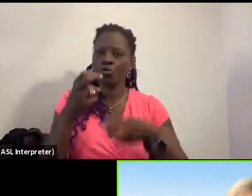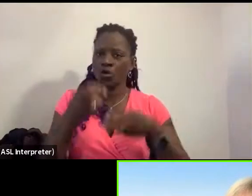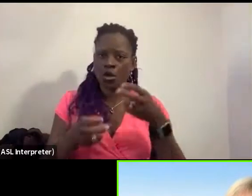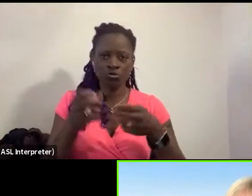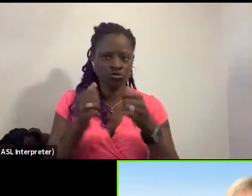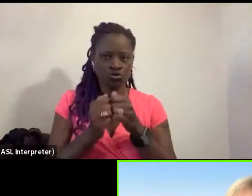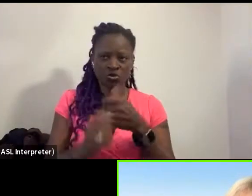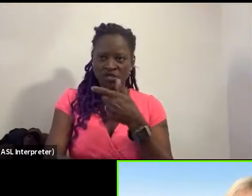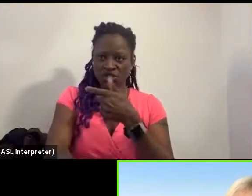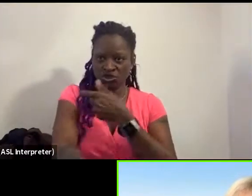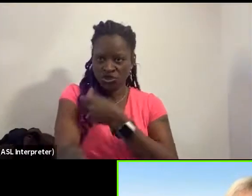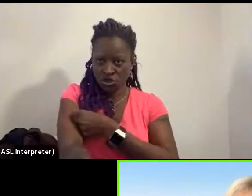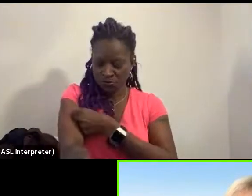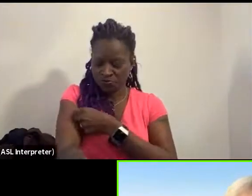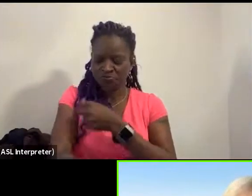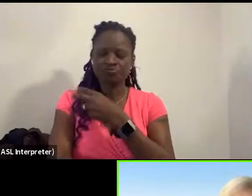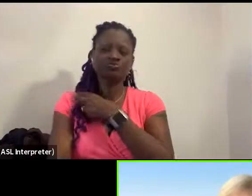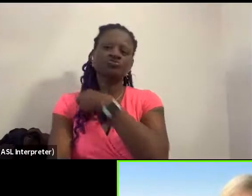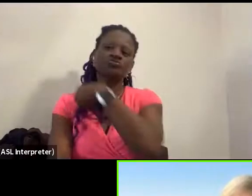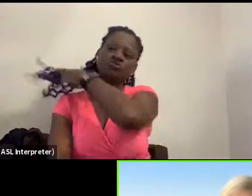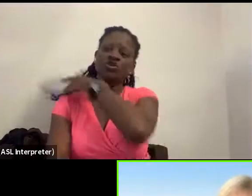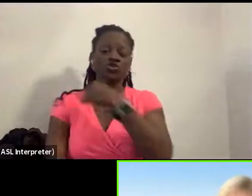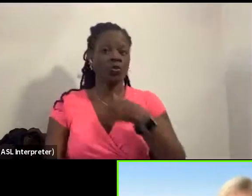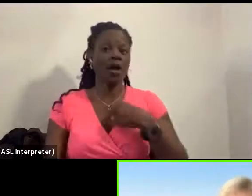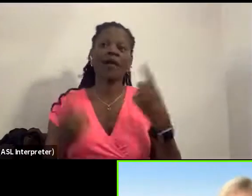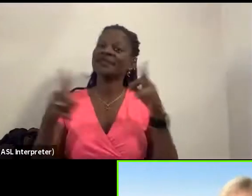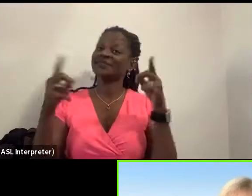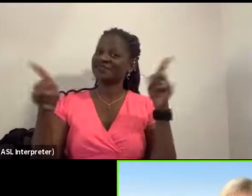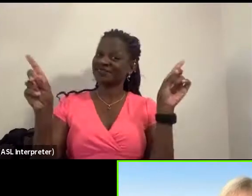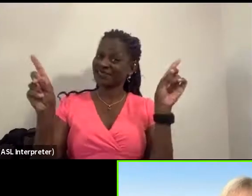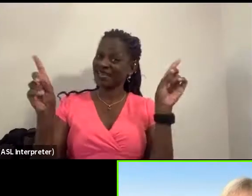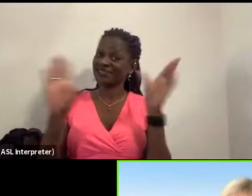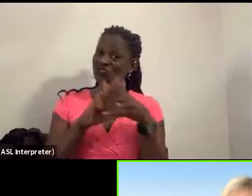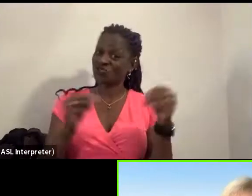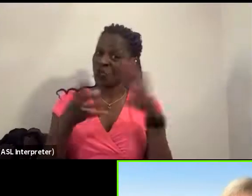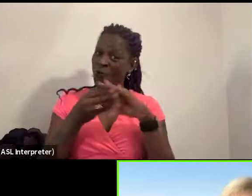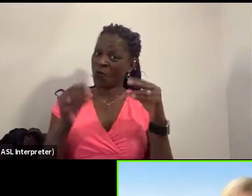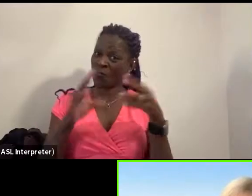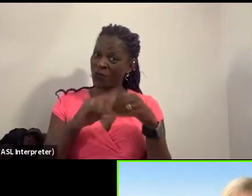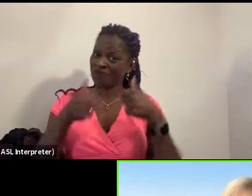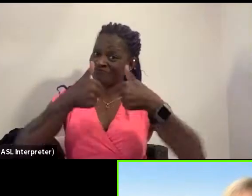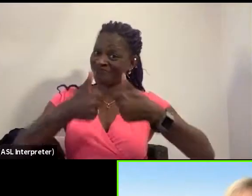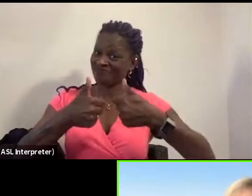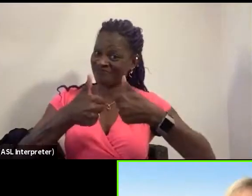So I'm one of the success stories for vaccinations. Absolutely.